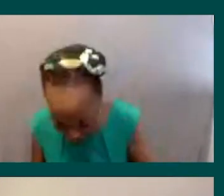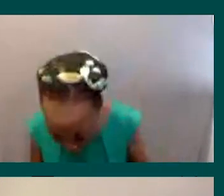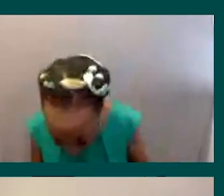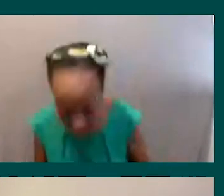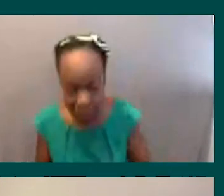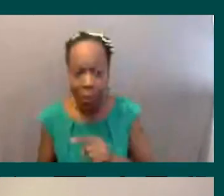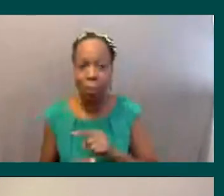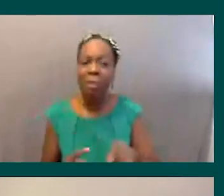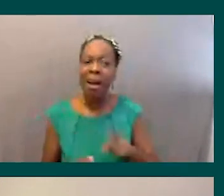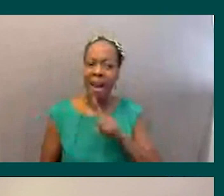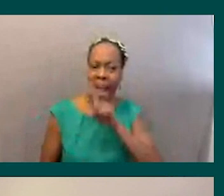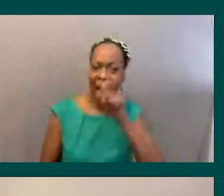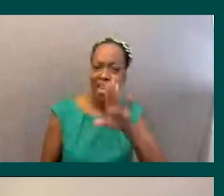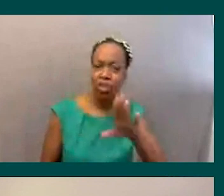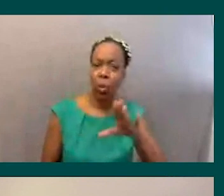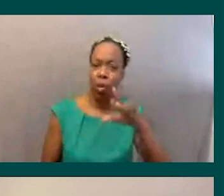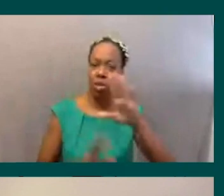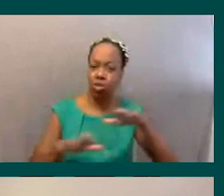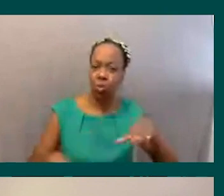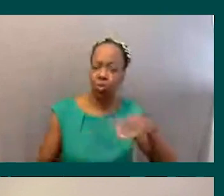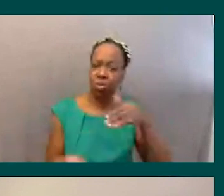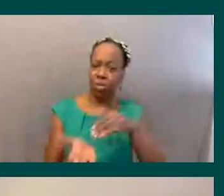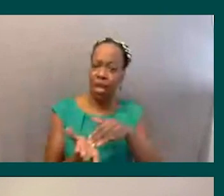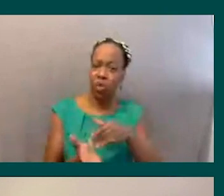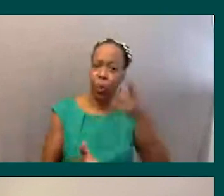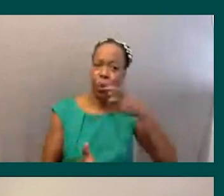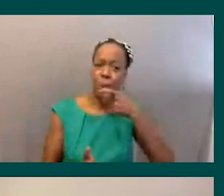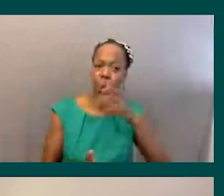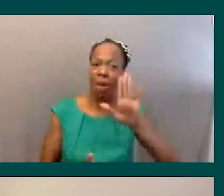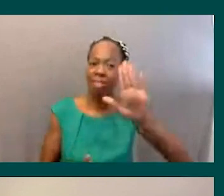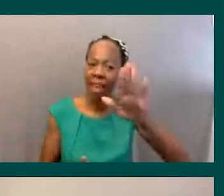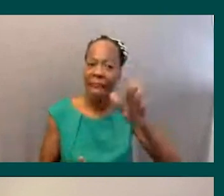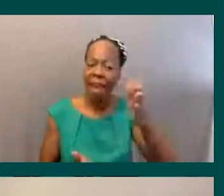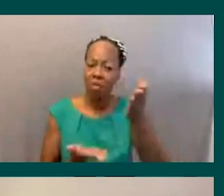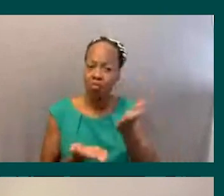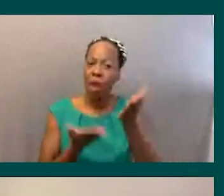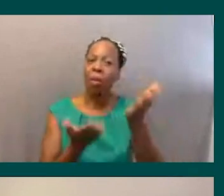ask questions, ask questions and write information down.